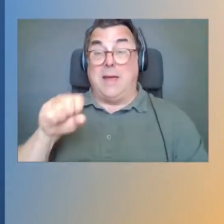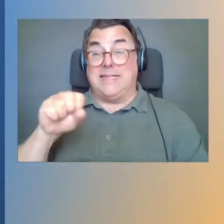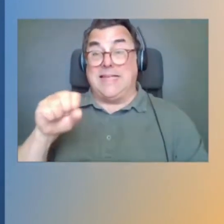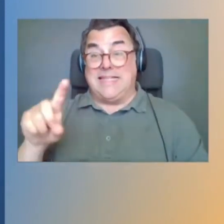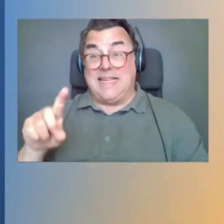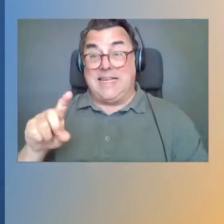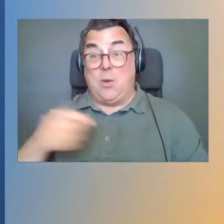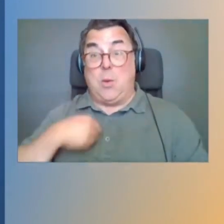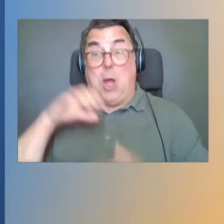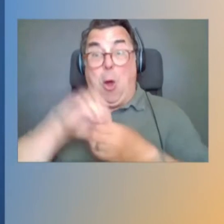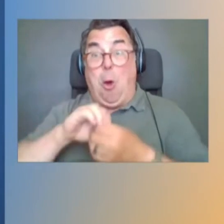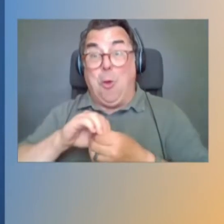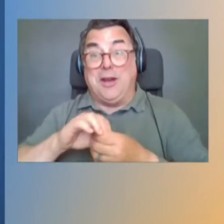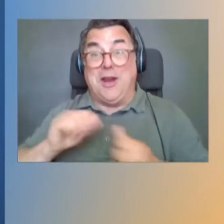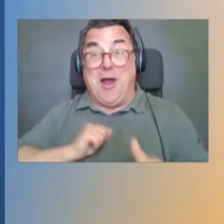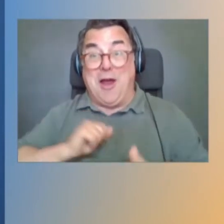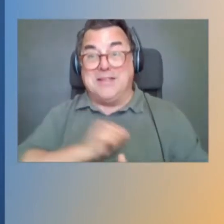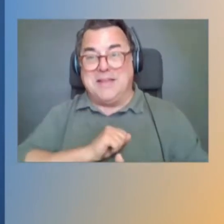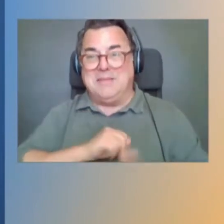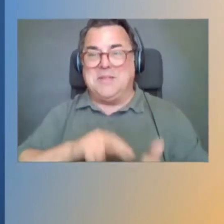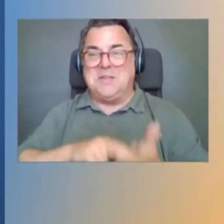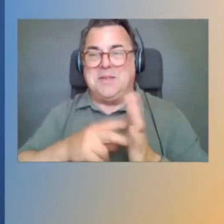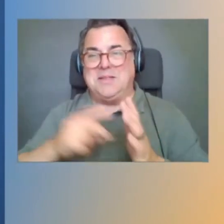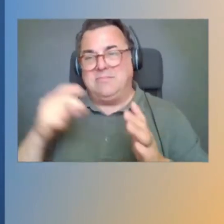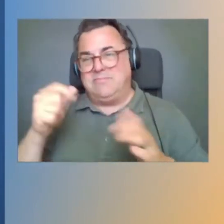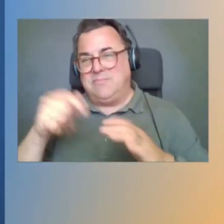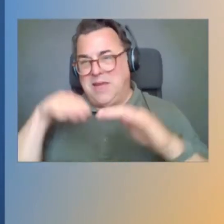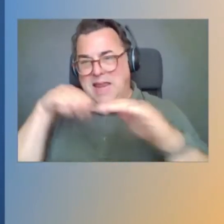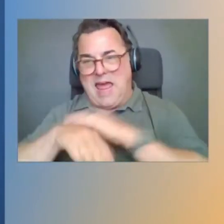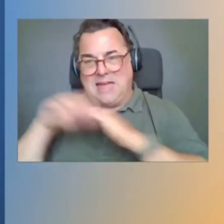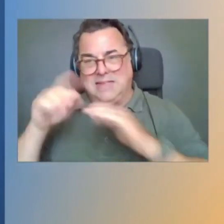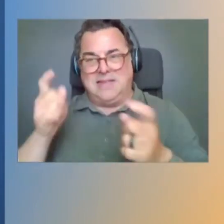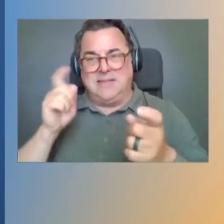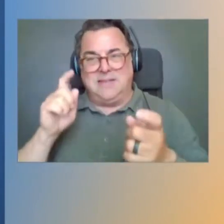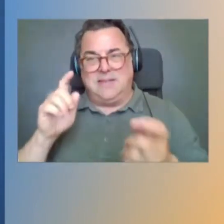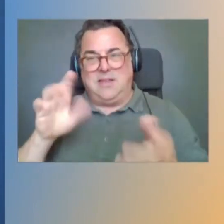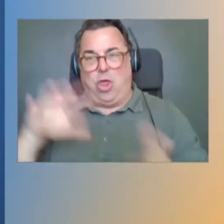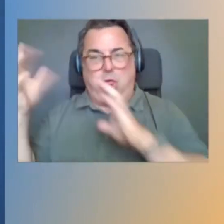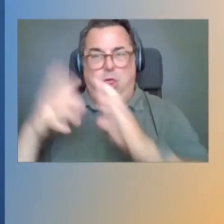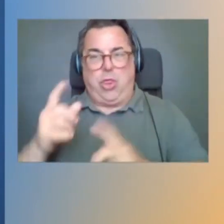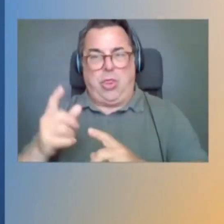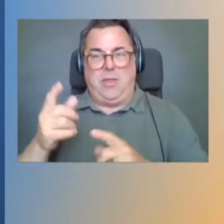we are able to address some of these anomalies at a very, very fast pace and we can further deploy